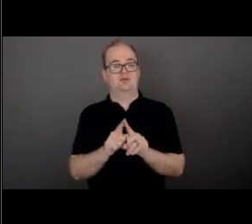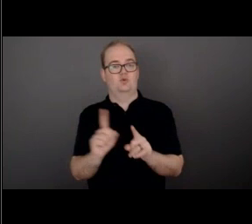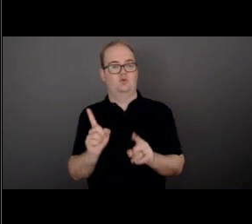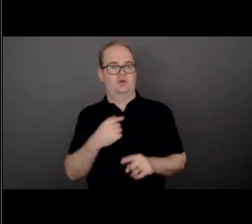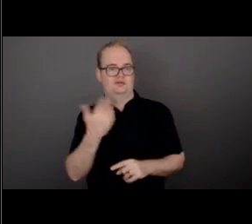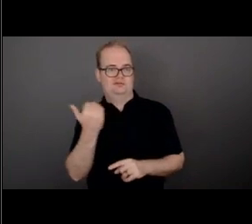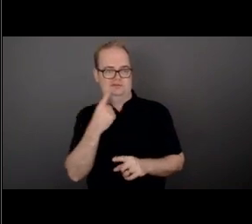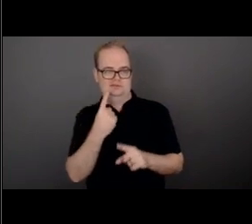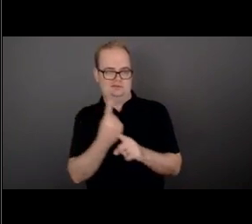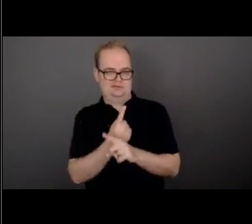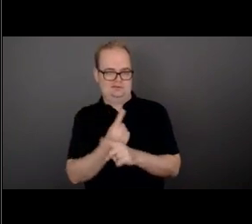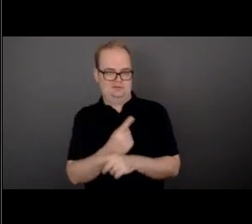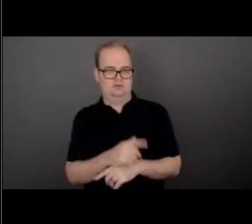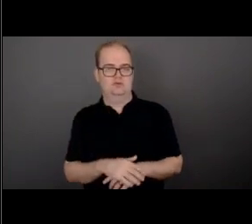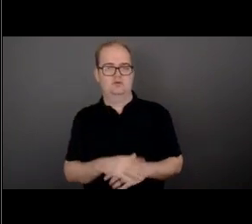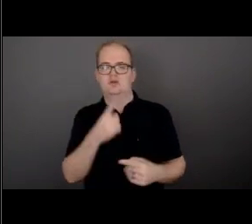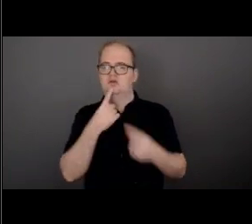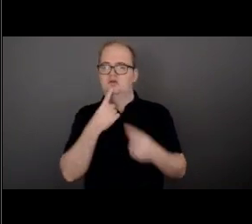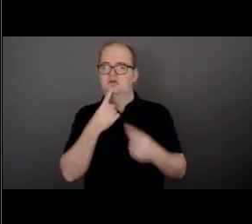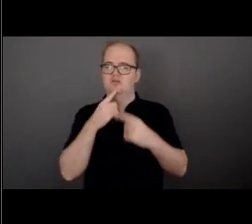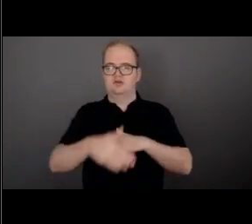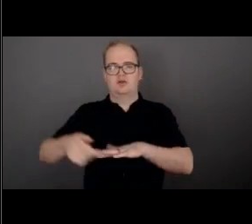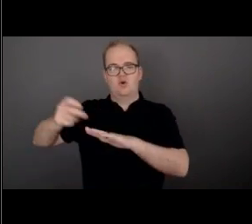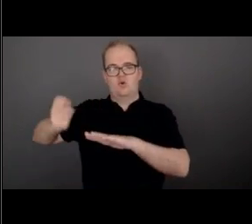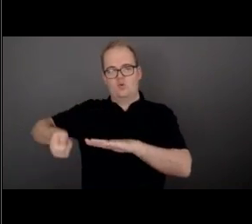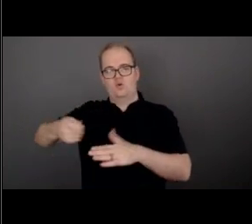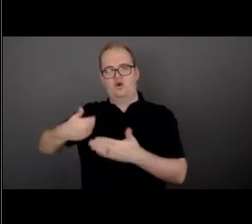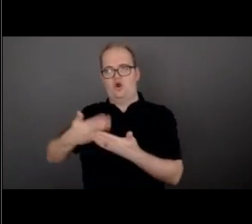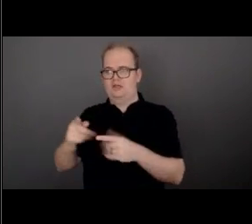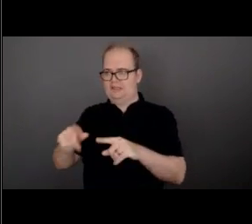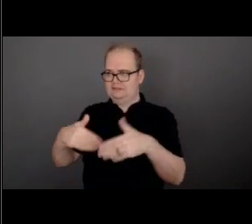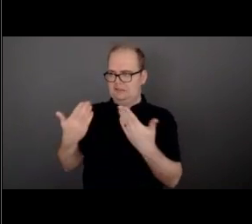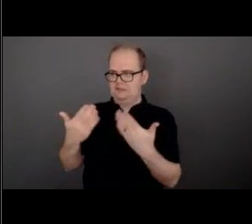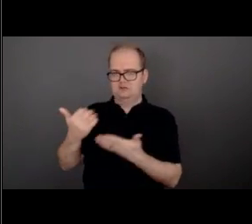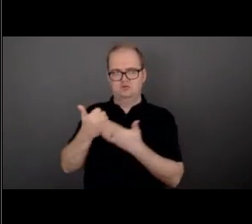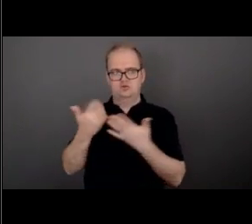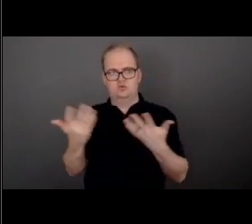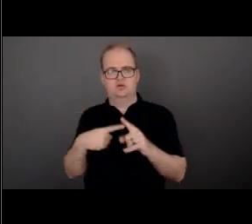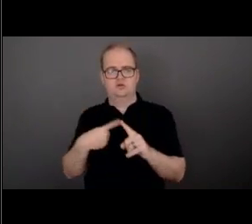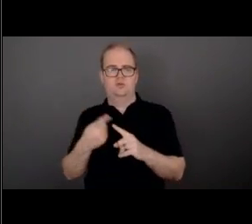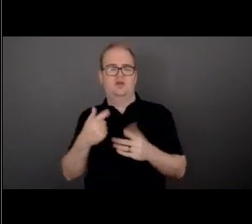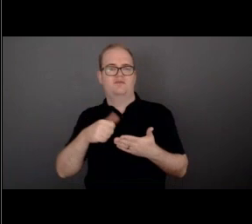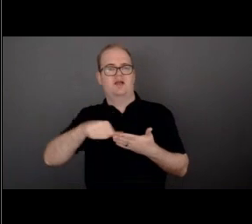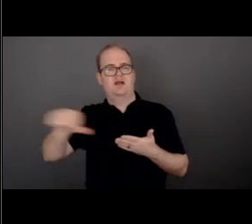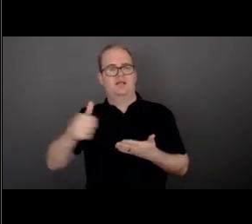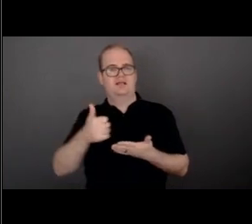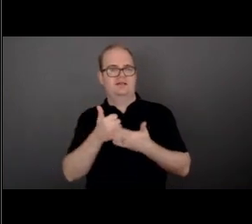So at court on the day of support we also run an assistance program only for the Brisbane